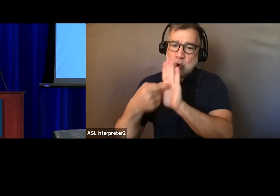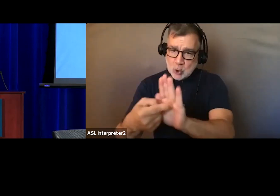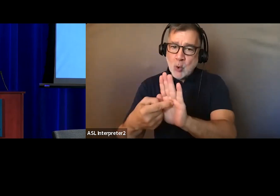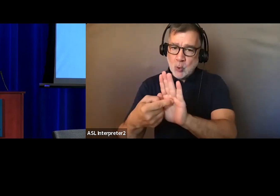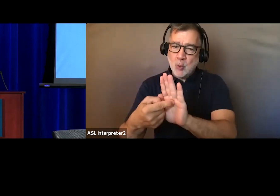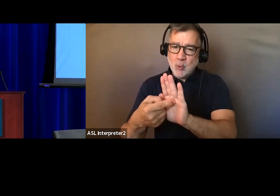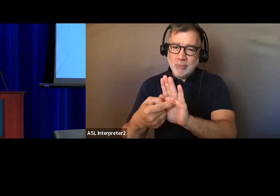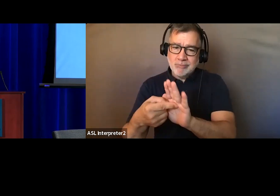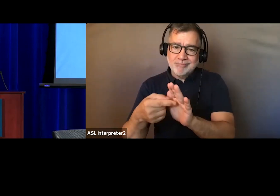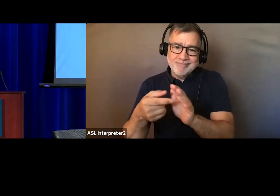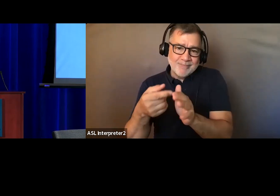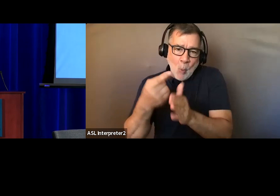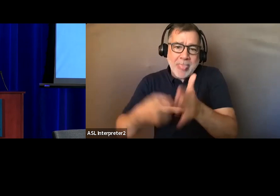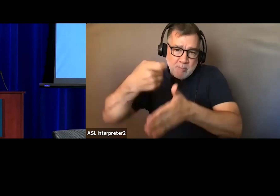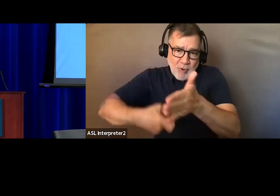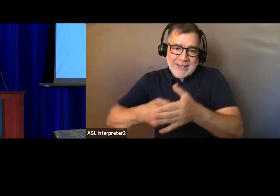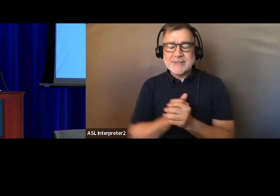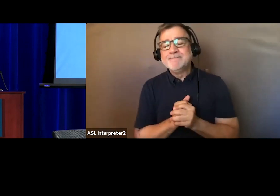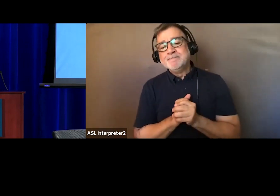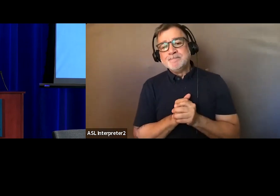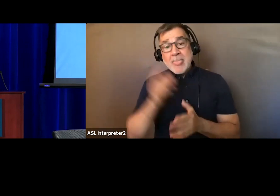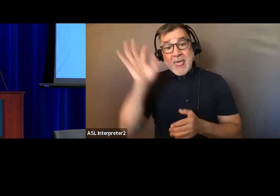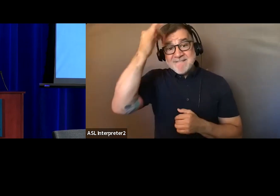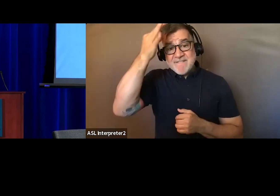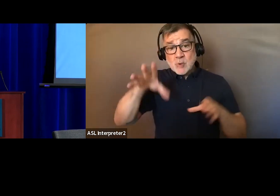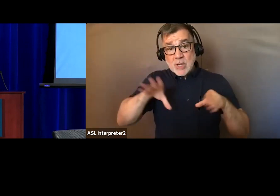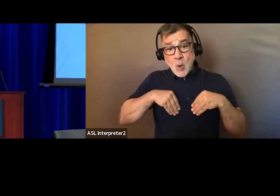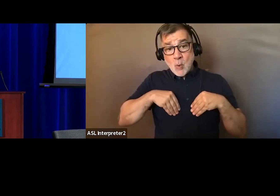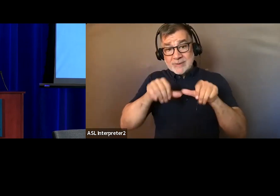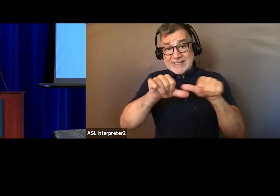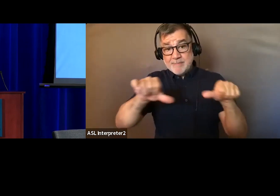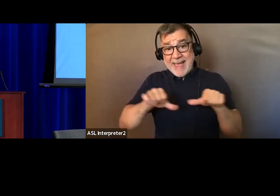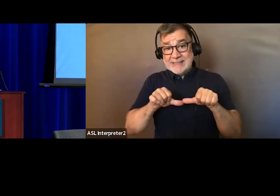For federally owned space, our approach is